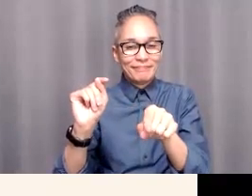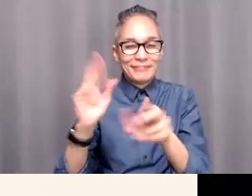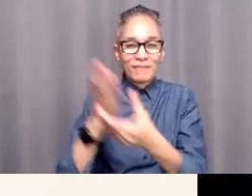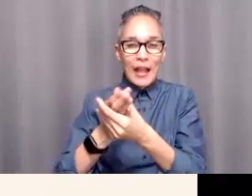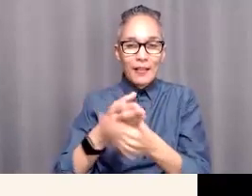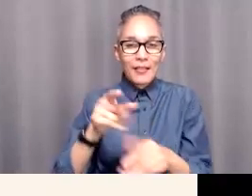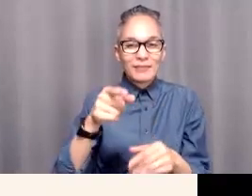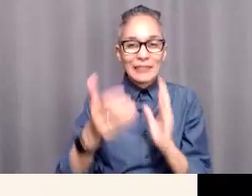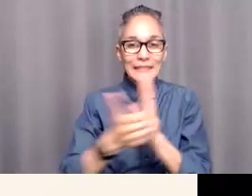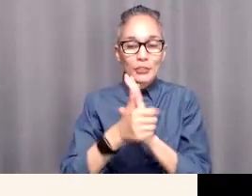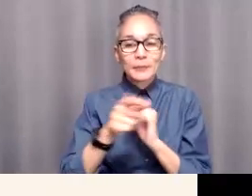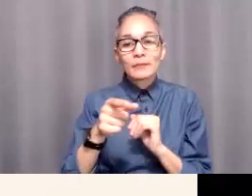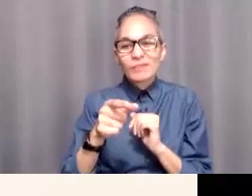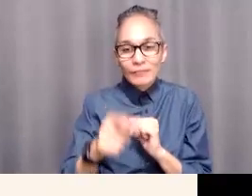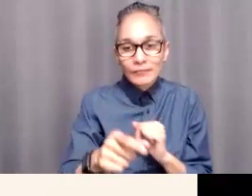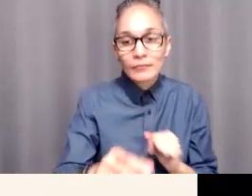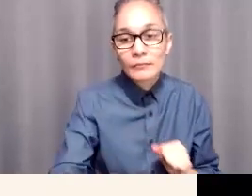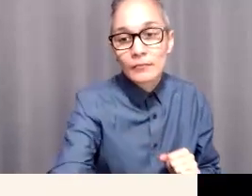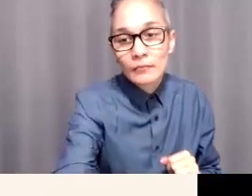Our interaction review here.